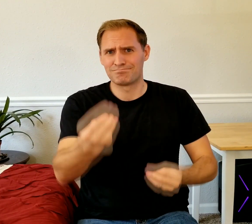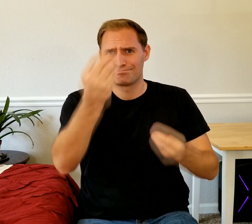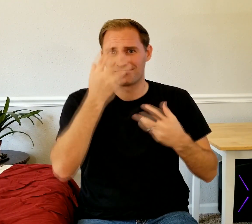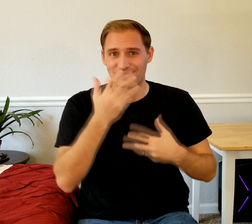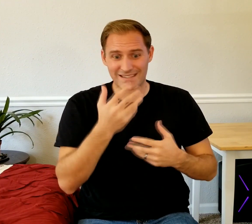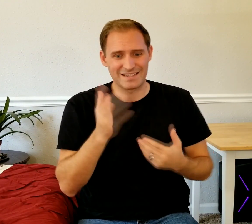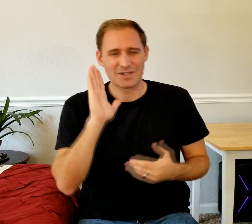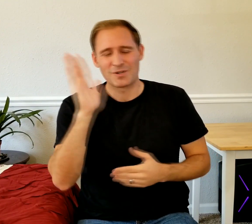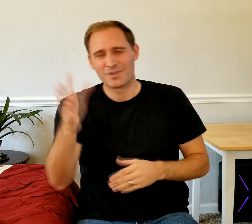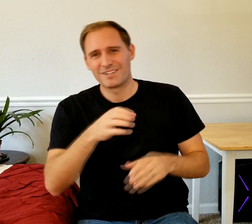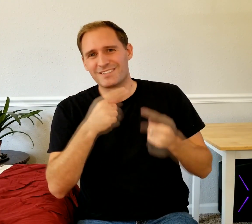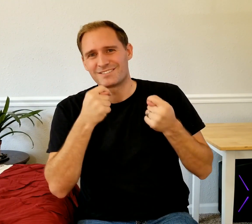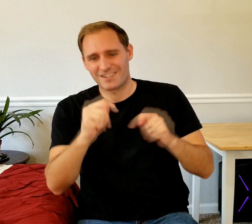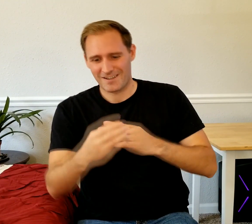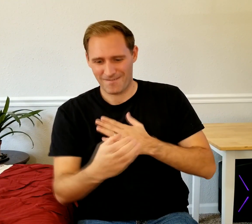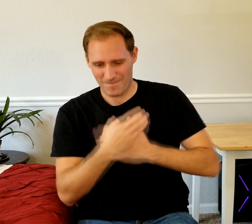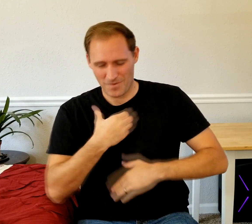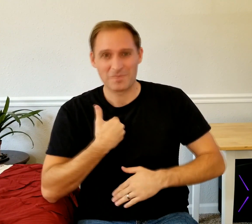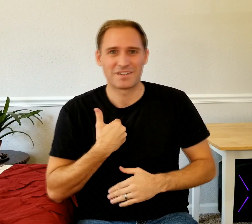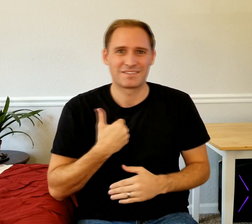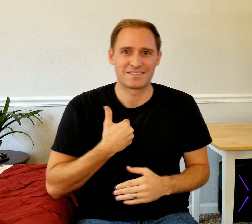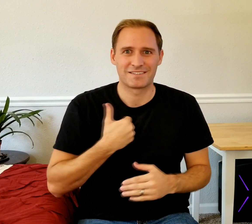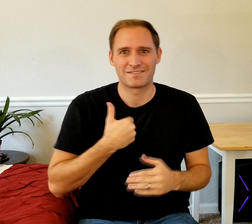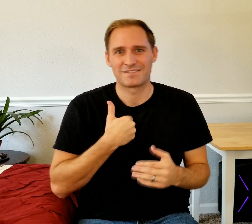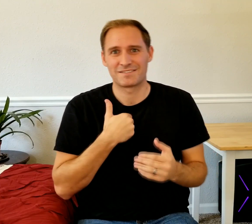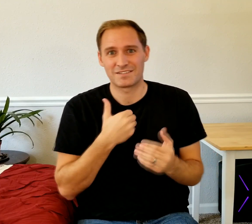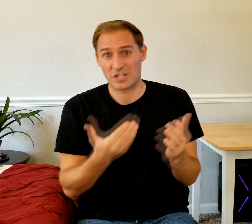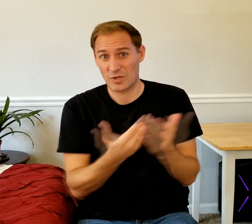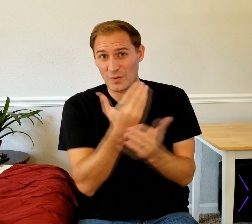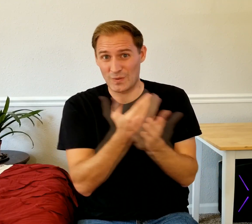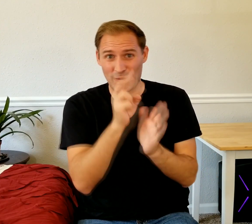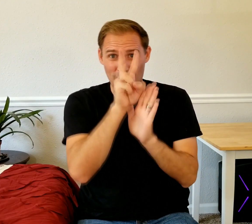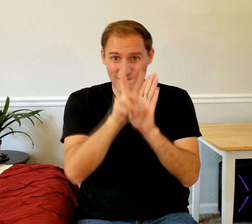force myself to put out content every week. So I look forward to building up